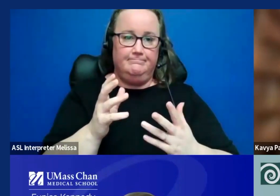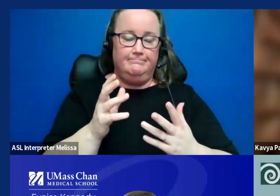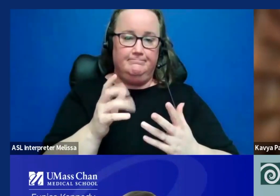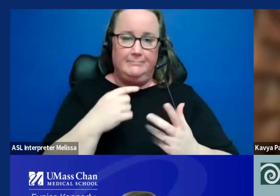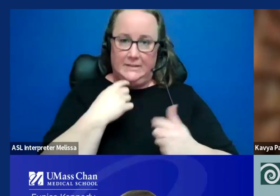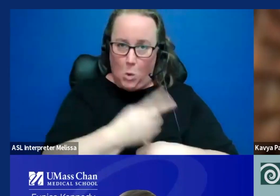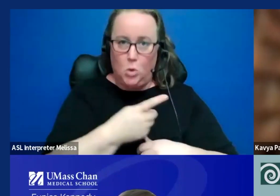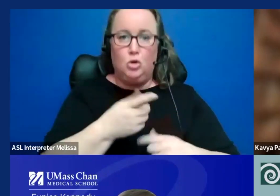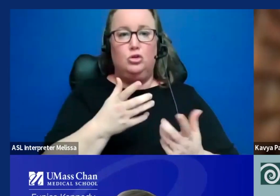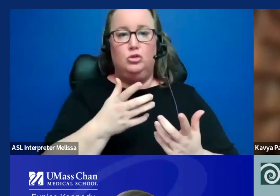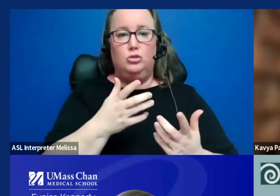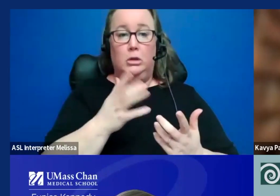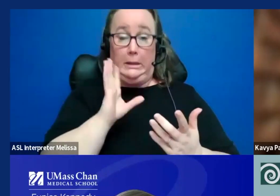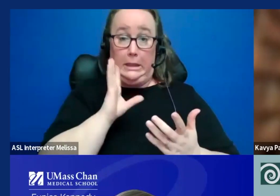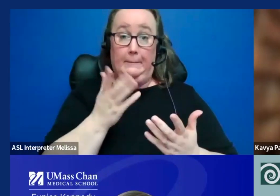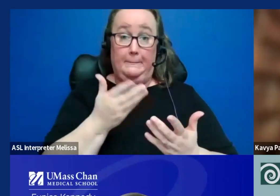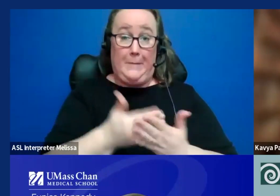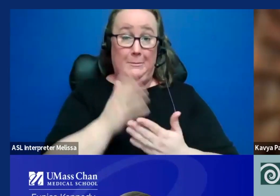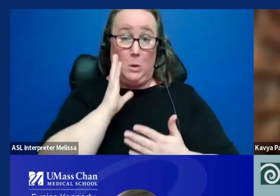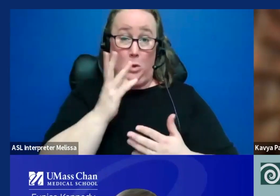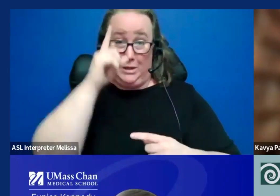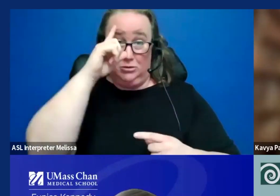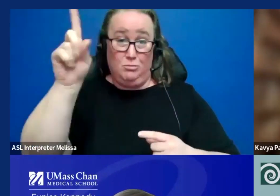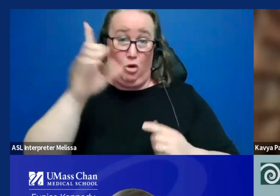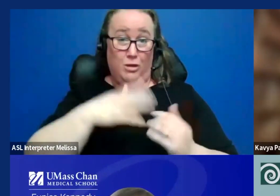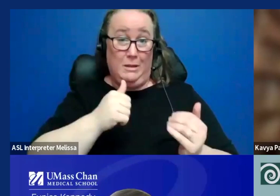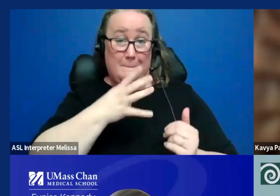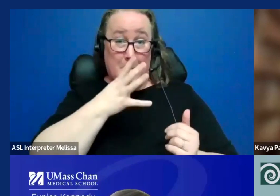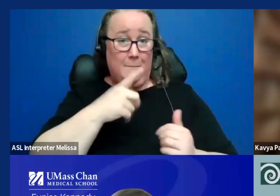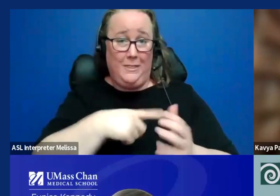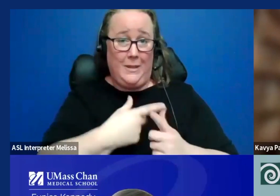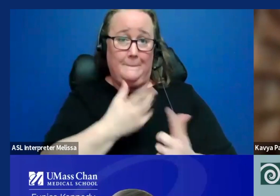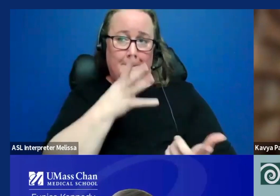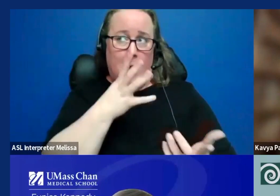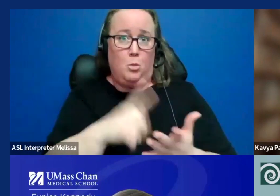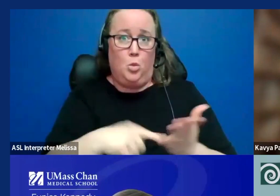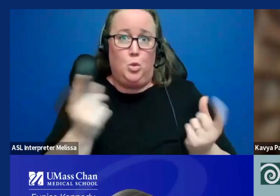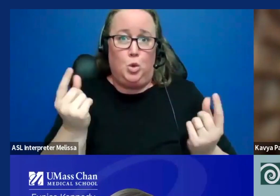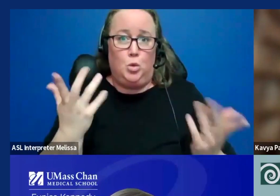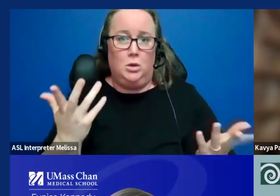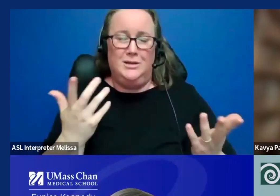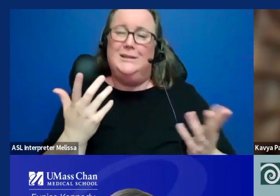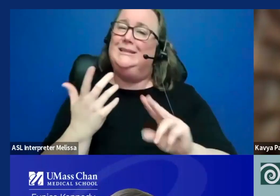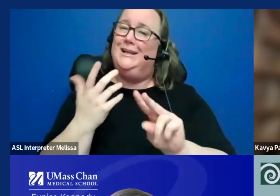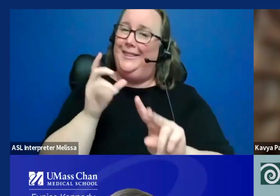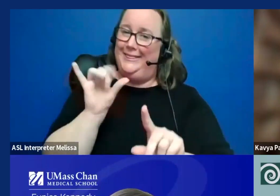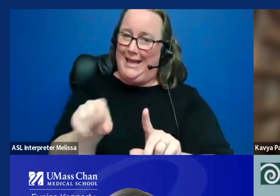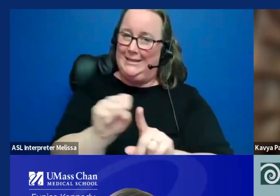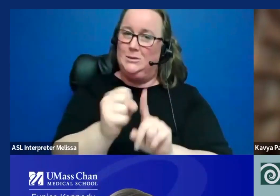be smarter than mom and then what's mom going to do. And it was really important there for us to talk with her and remind her,